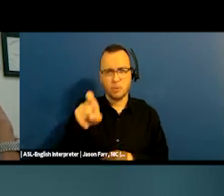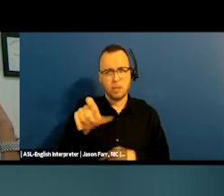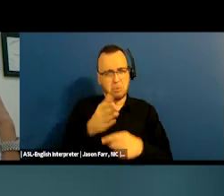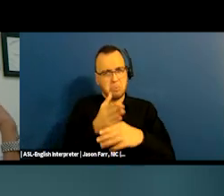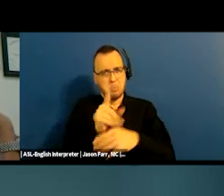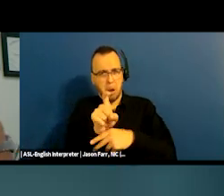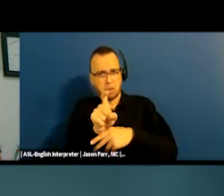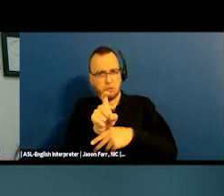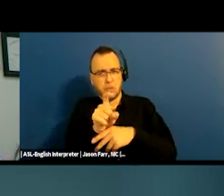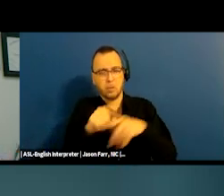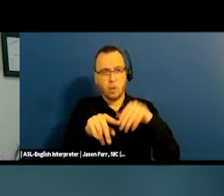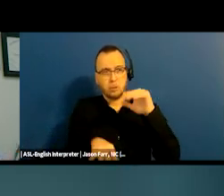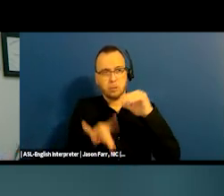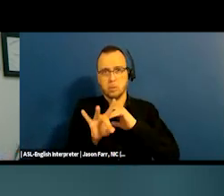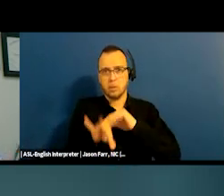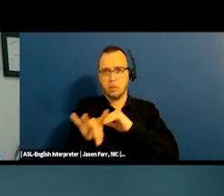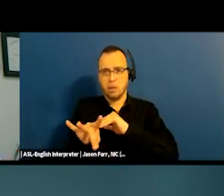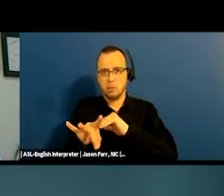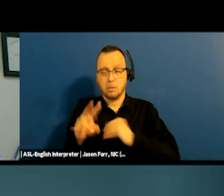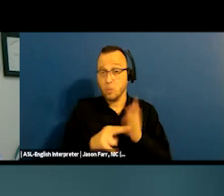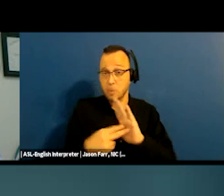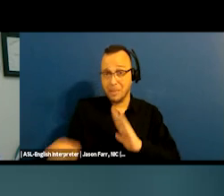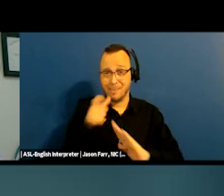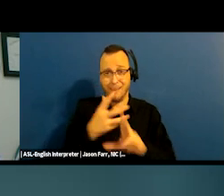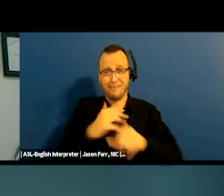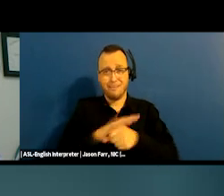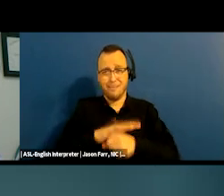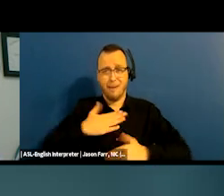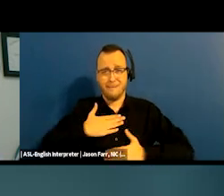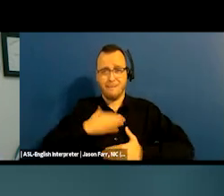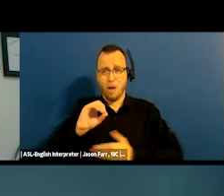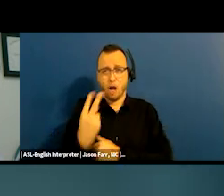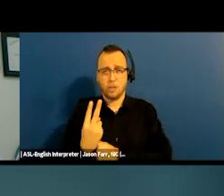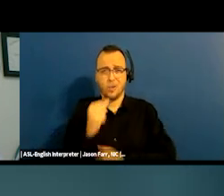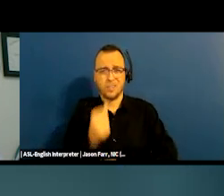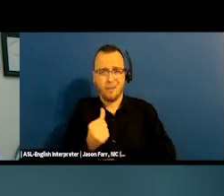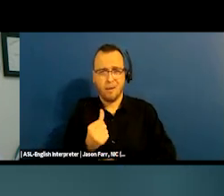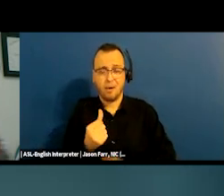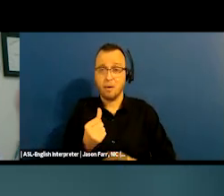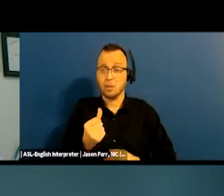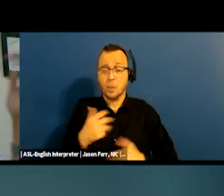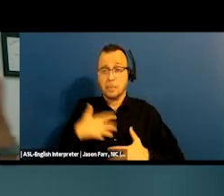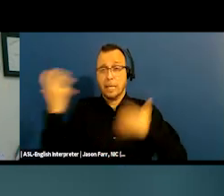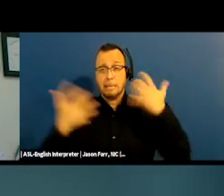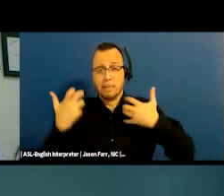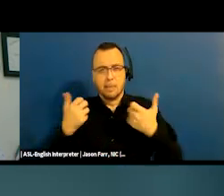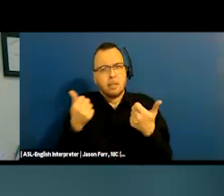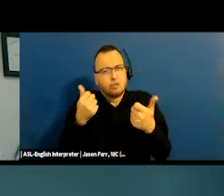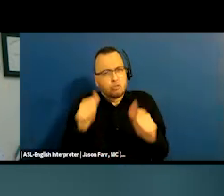And the first thing that we noticed was that maybe this agitation had something to do with the fact that he had a temperature of almost 104.